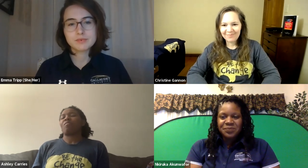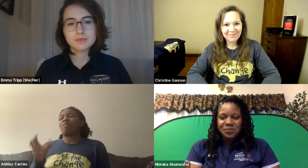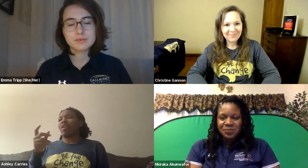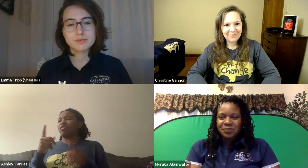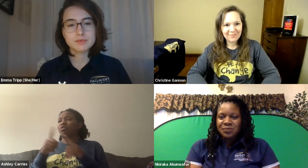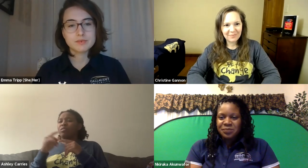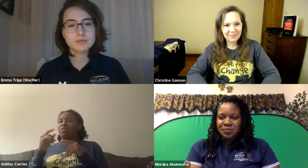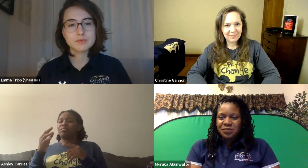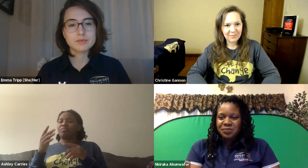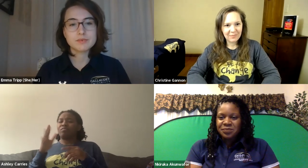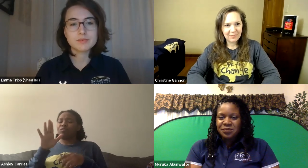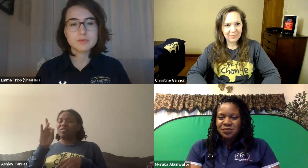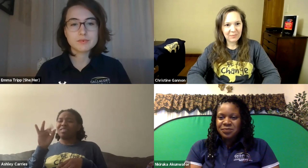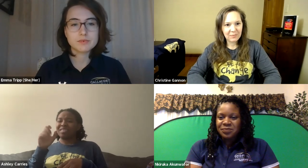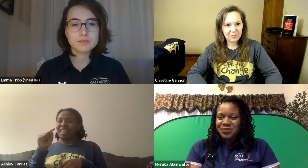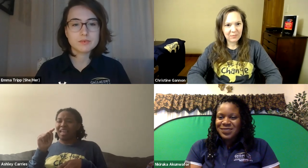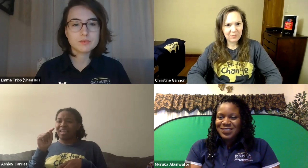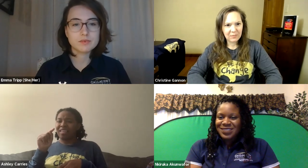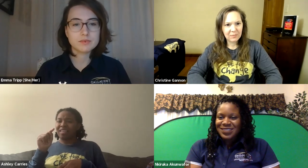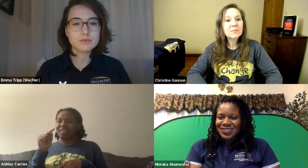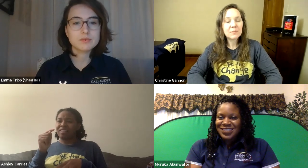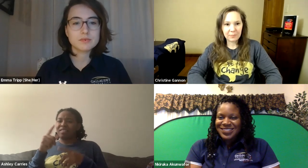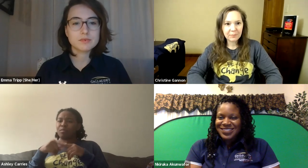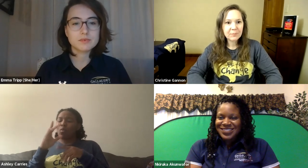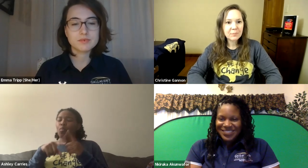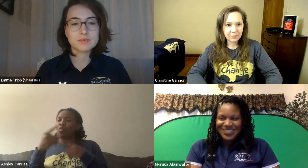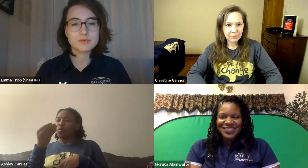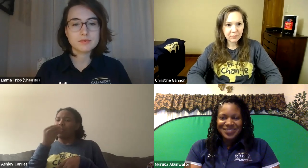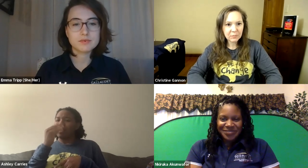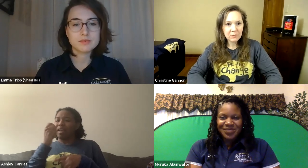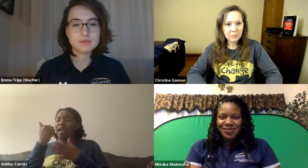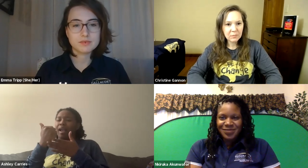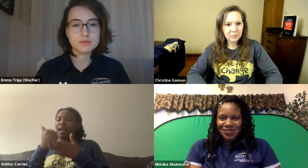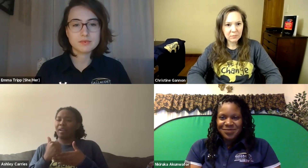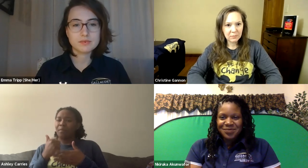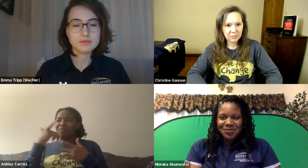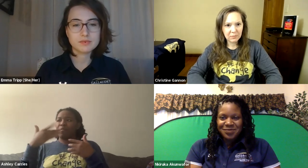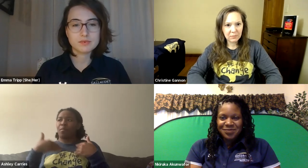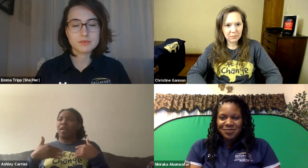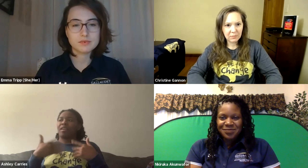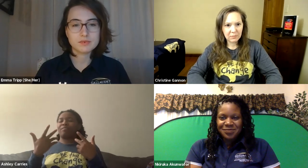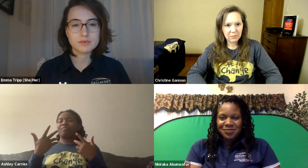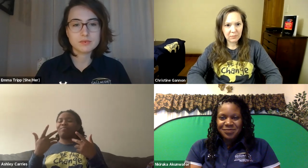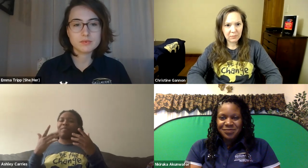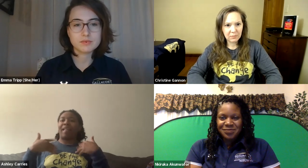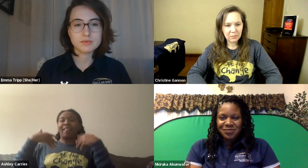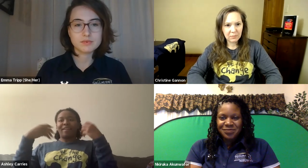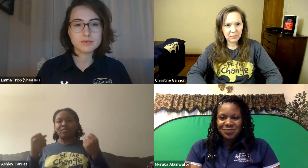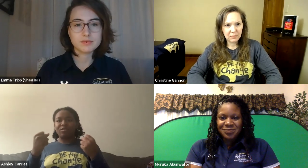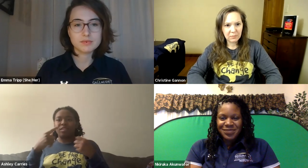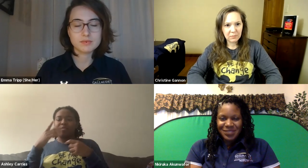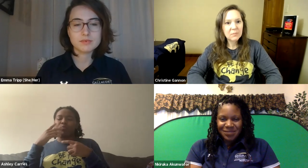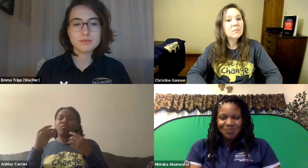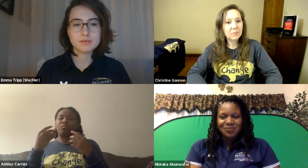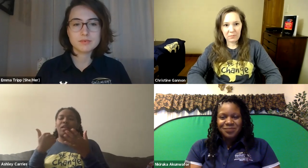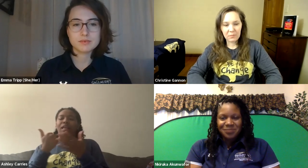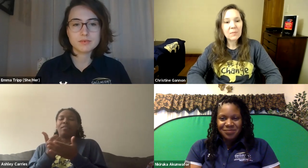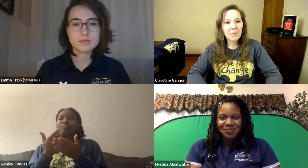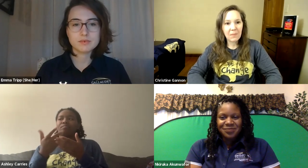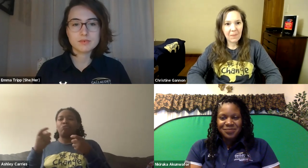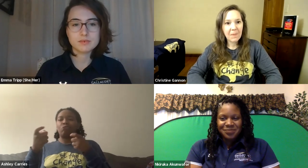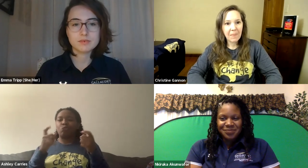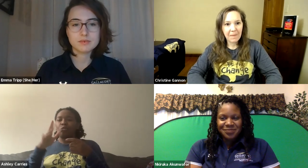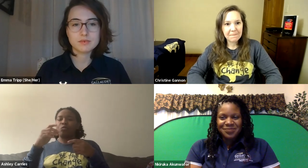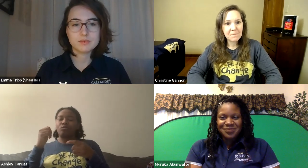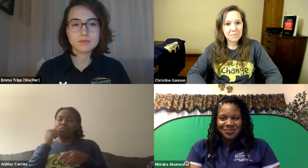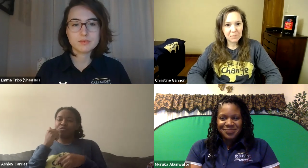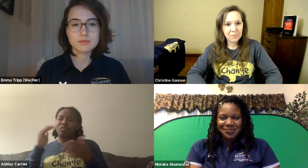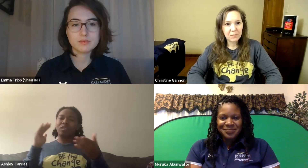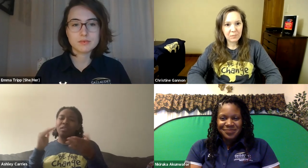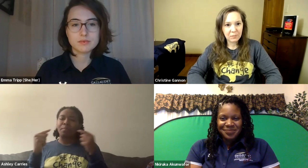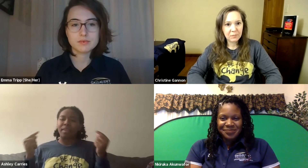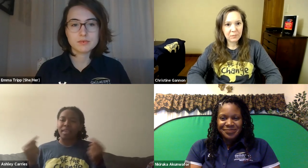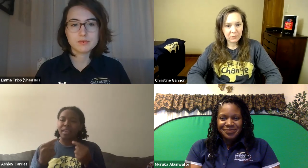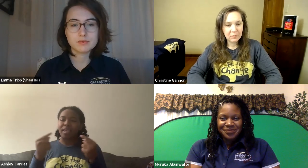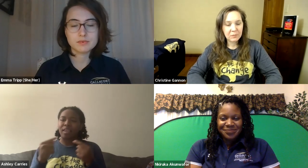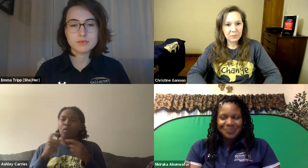Your diet, what you eat can help your body be more healthier and help you control your periods to be less painful